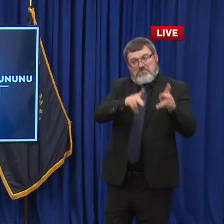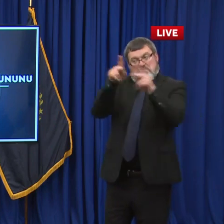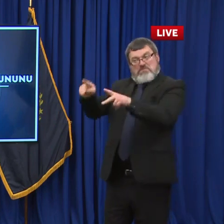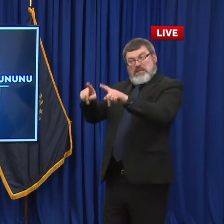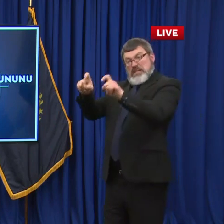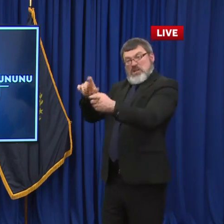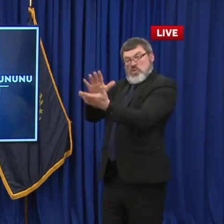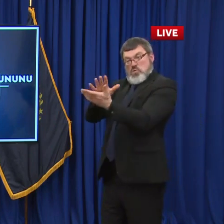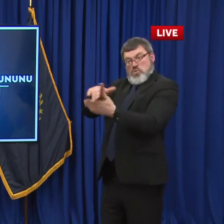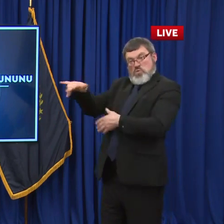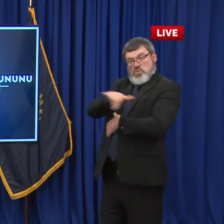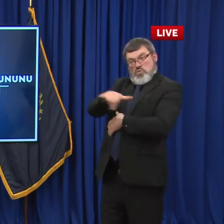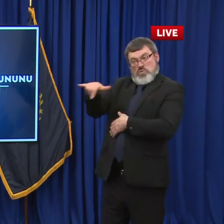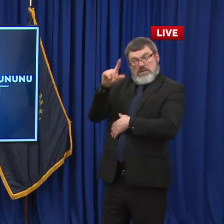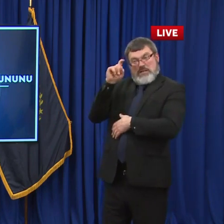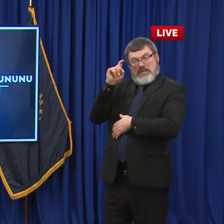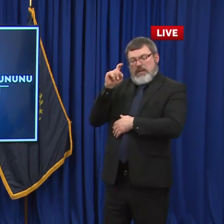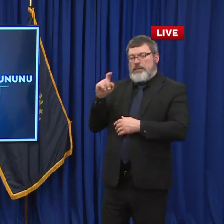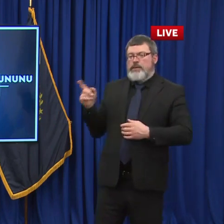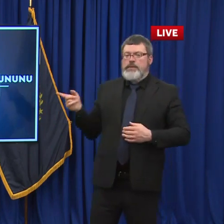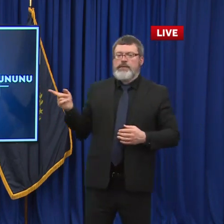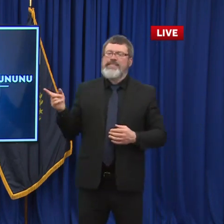NOT RIGHT NOW.